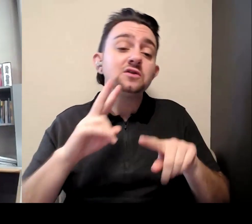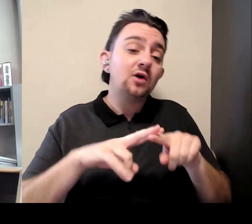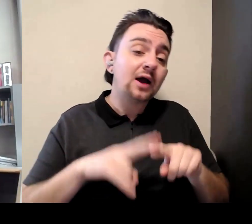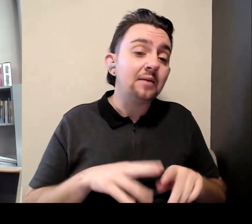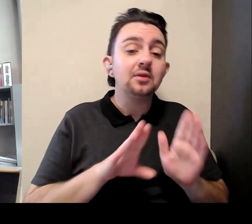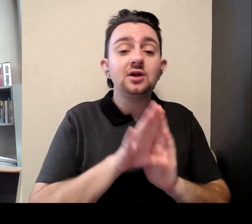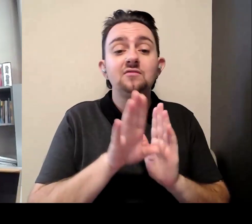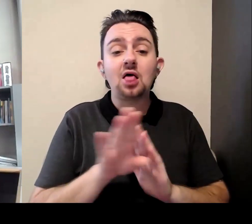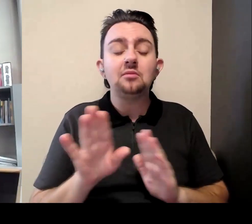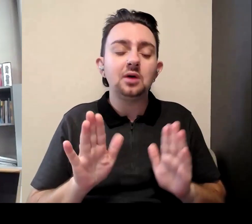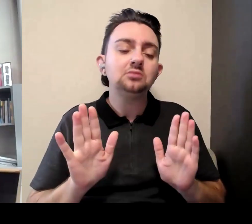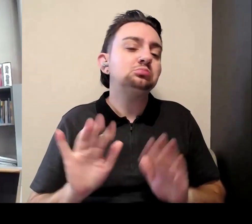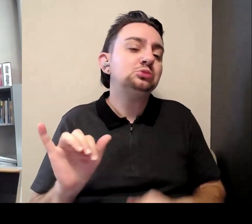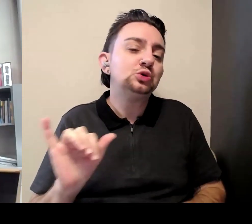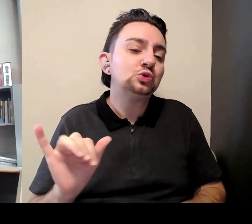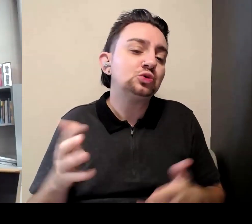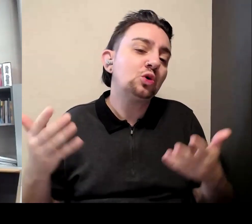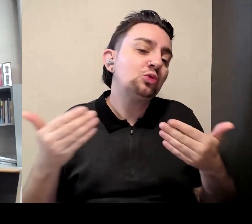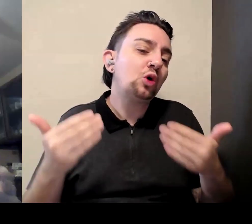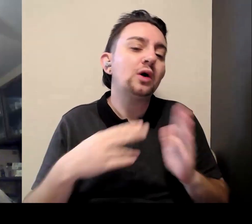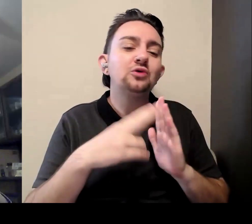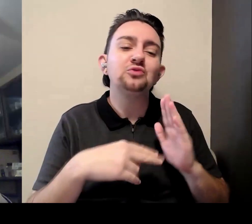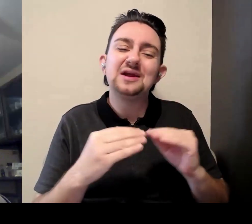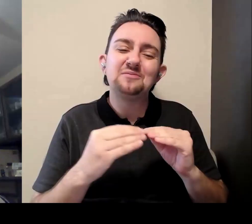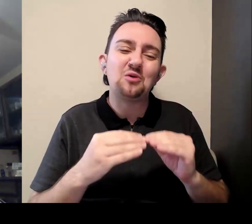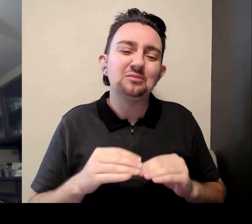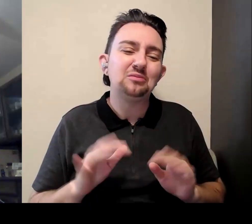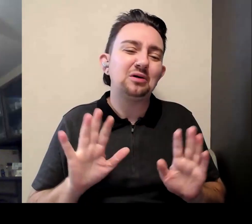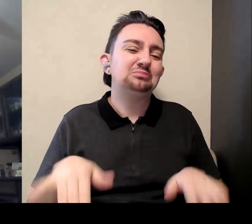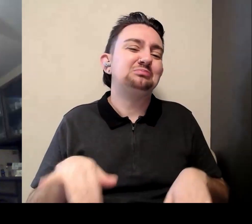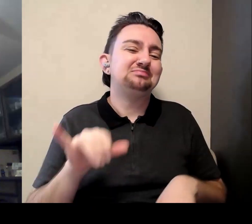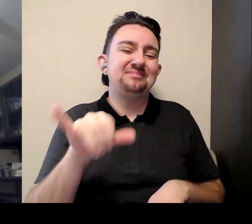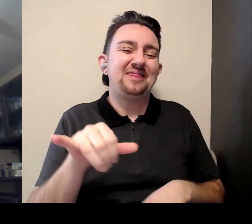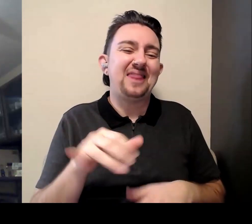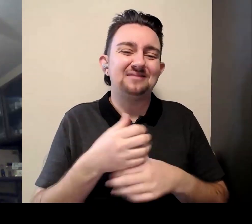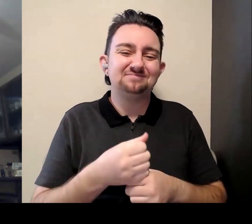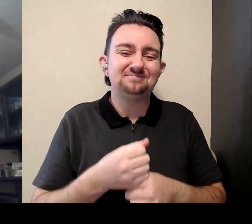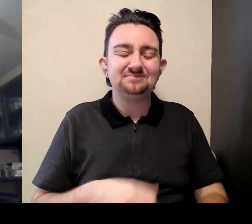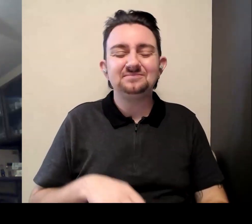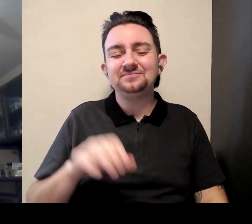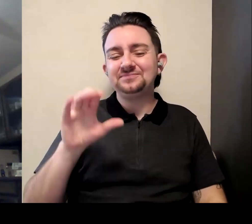So there we go. I will say one thing in regard to this.